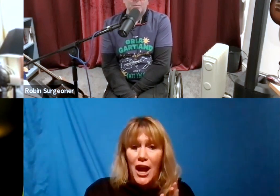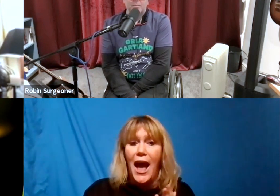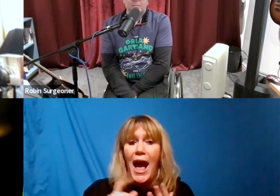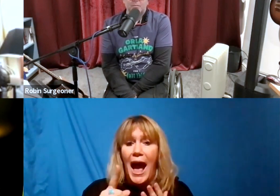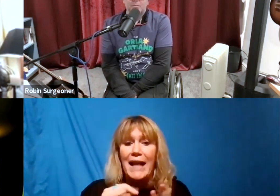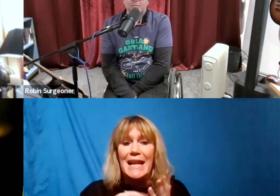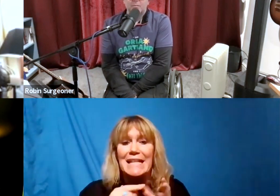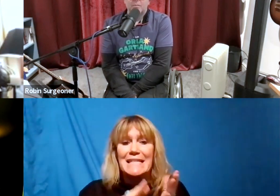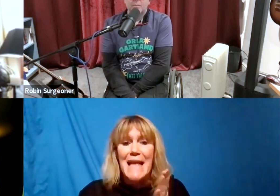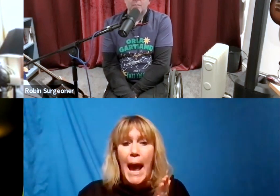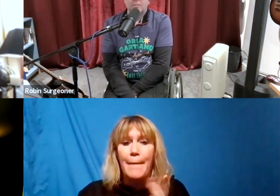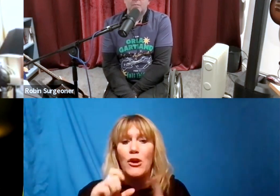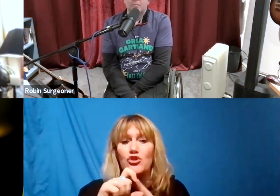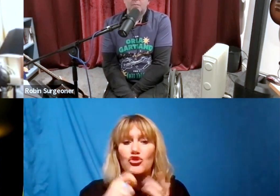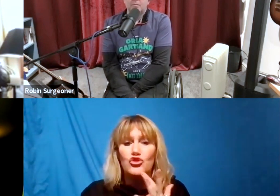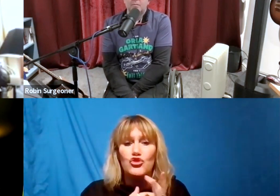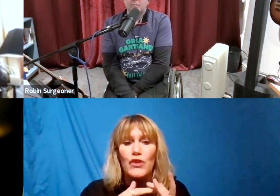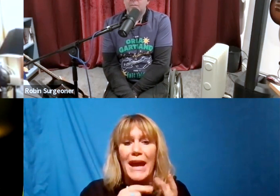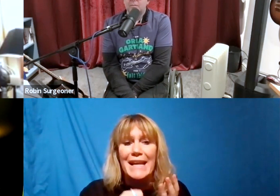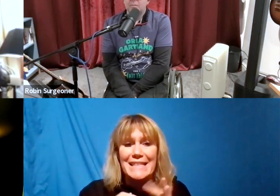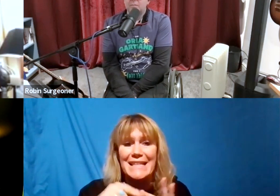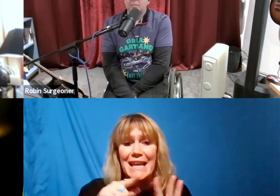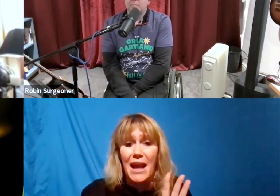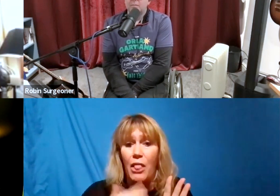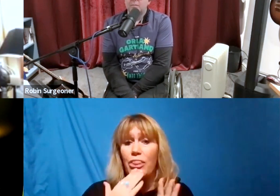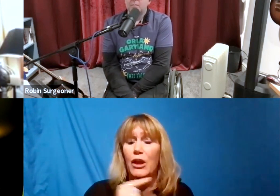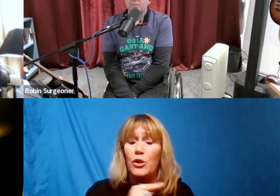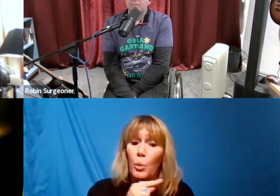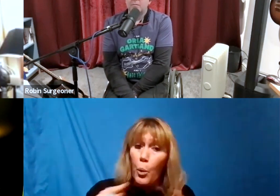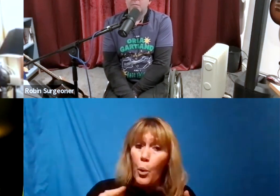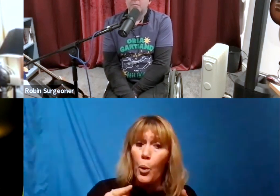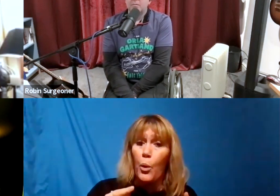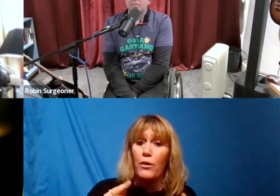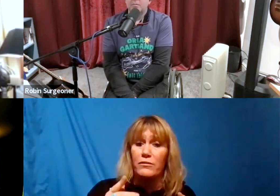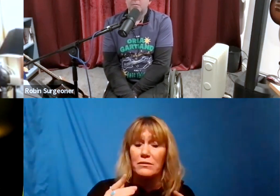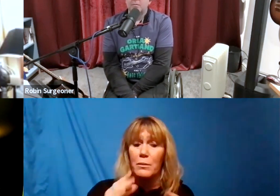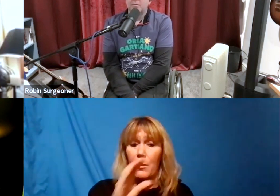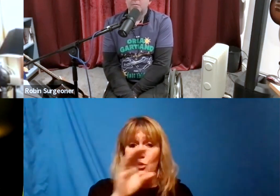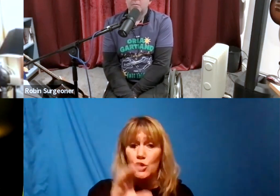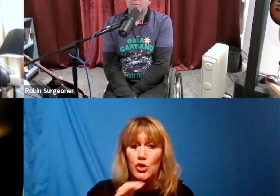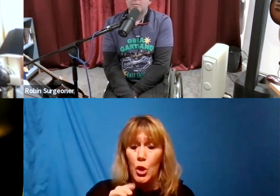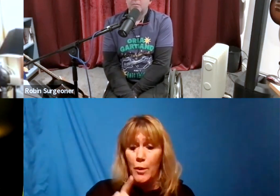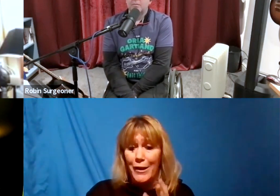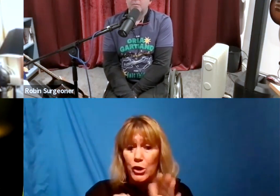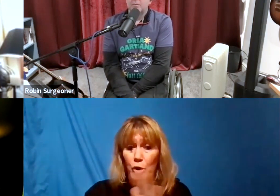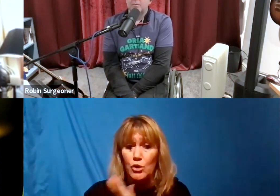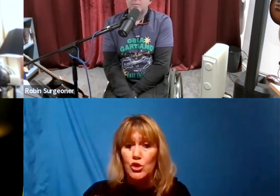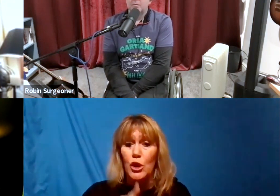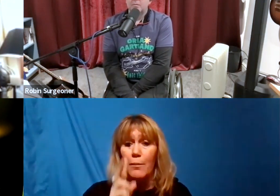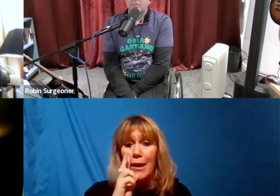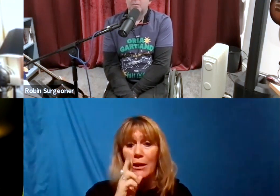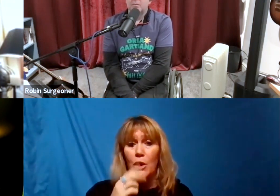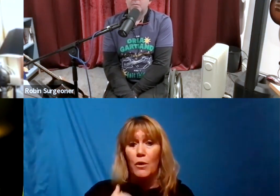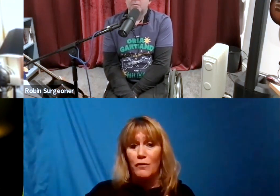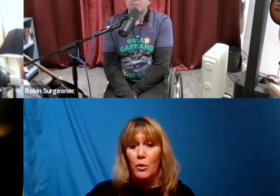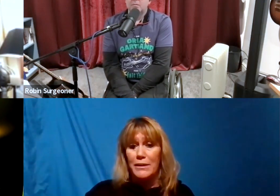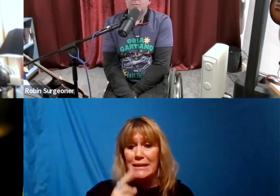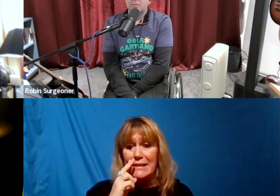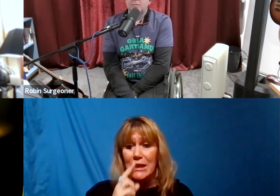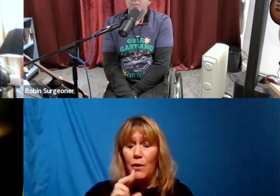And if they have children of their own I hope that they want them to know The only thing you should do without question Is question everything. Thank you. Right then. I